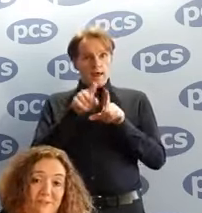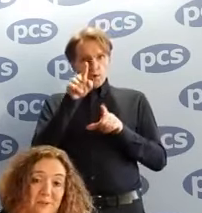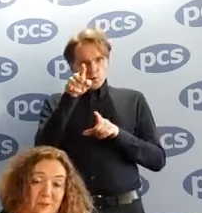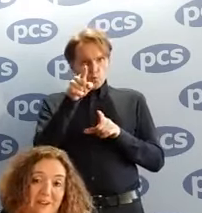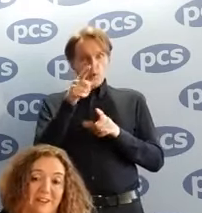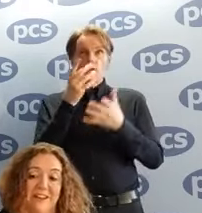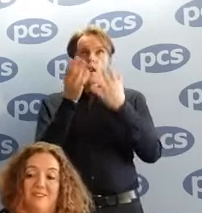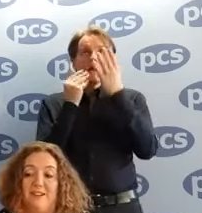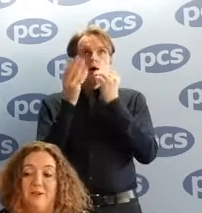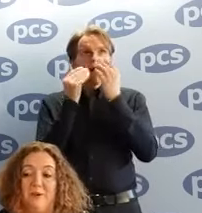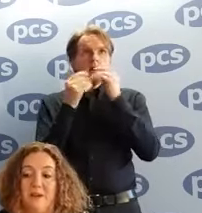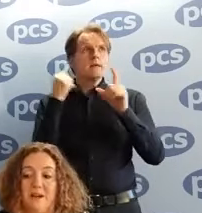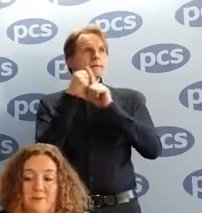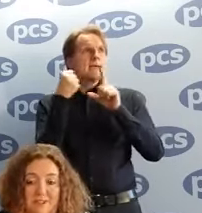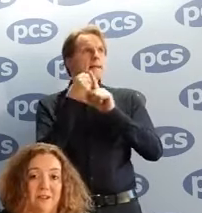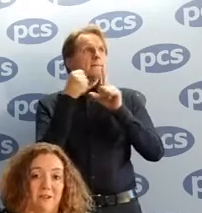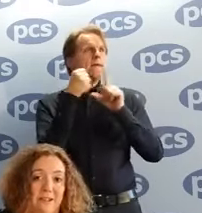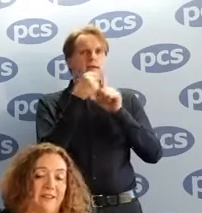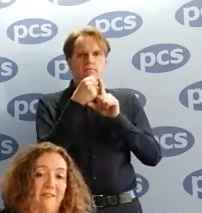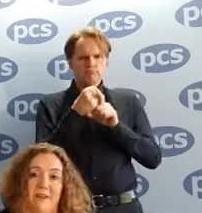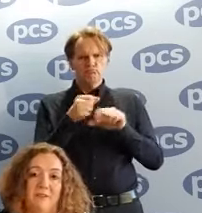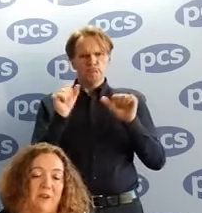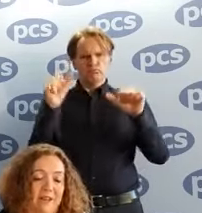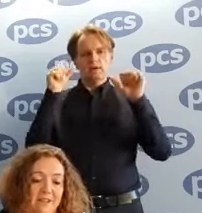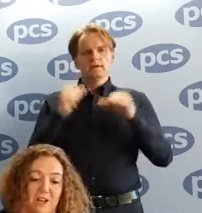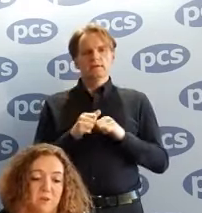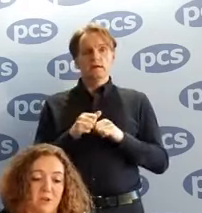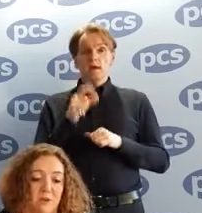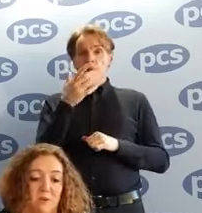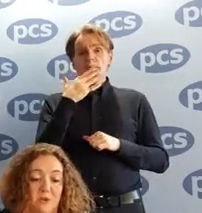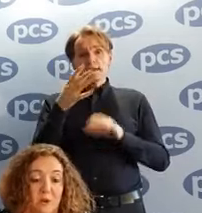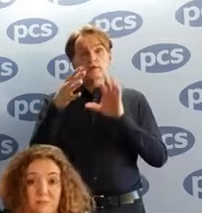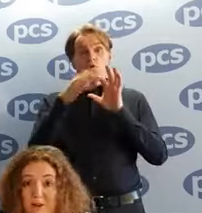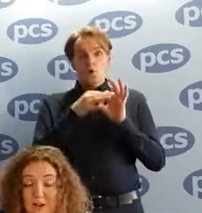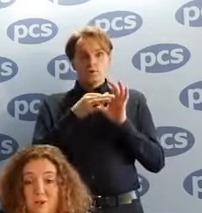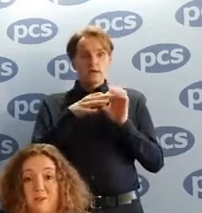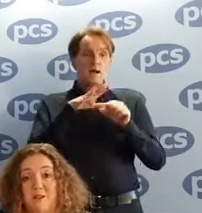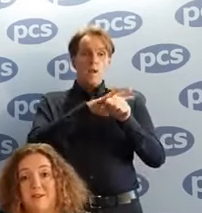come forward, so absolutely if you get in touch with your branch, with